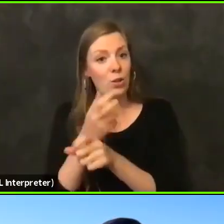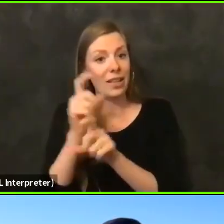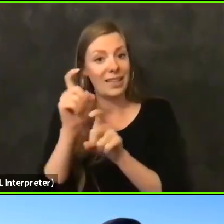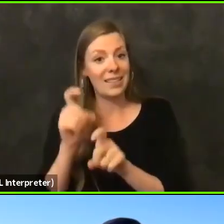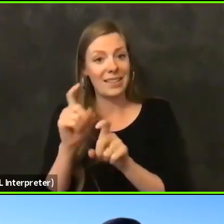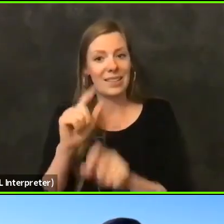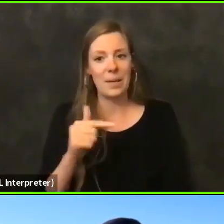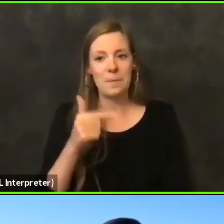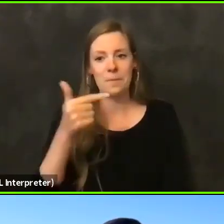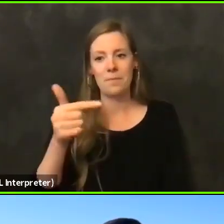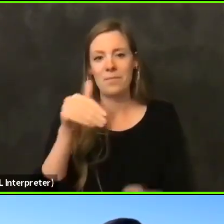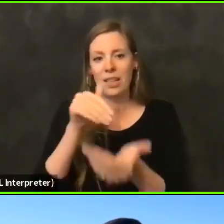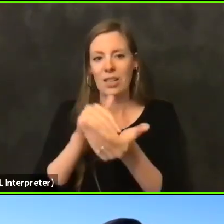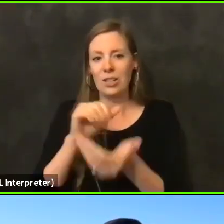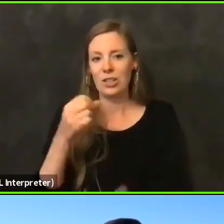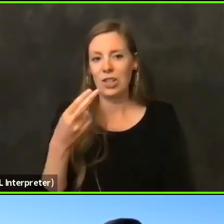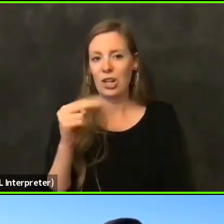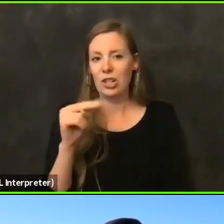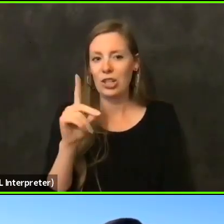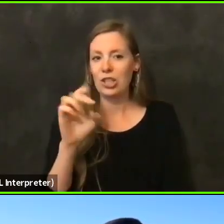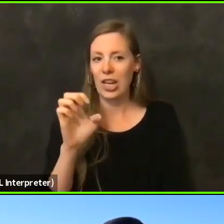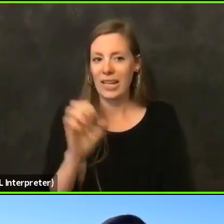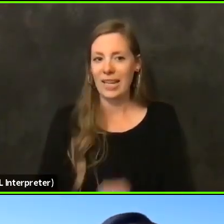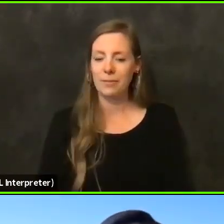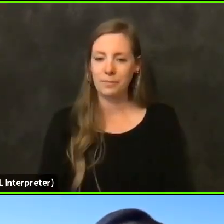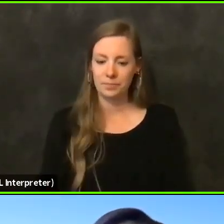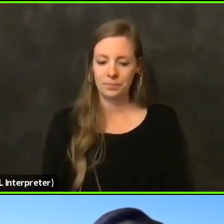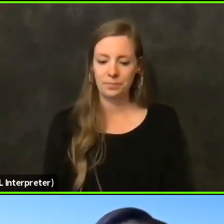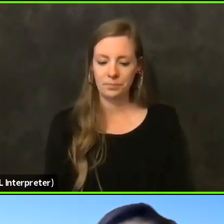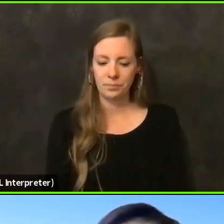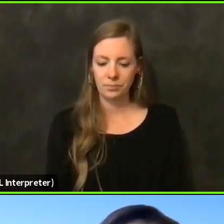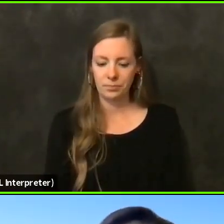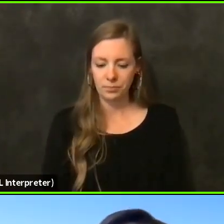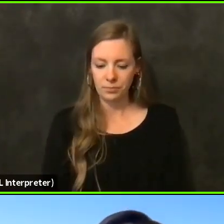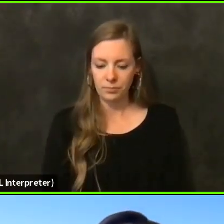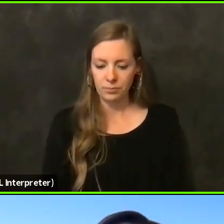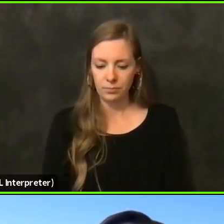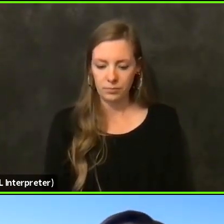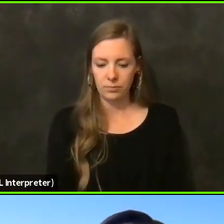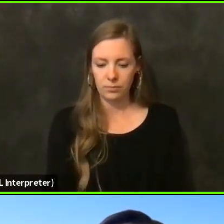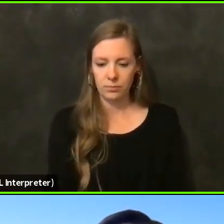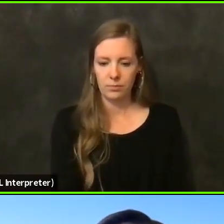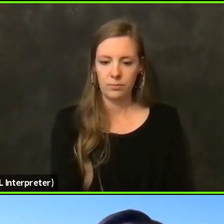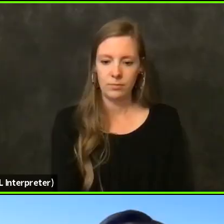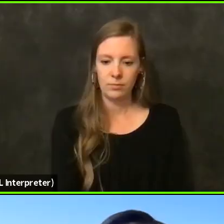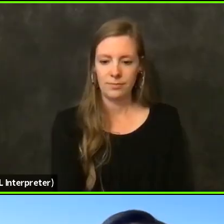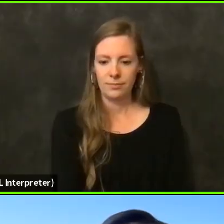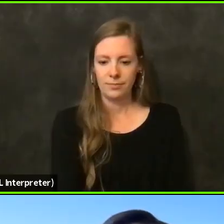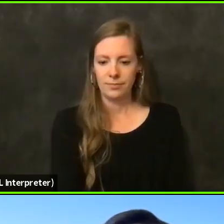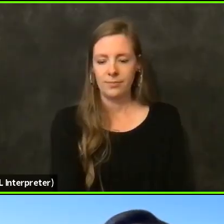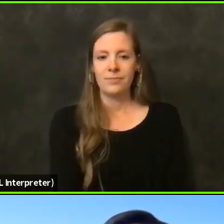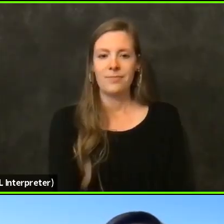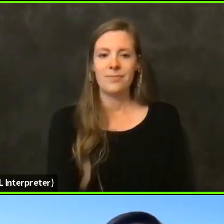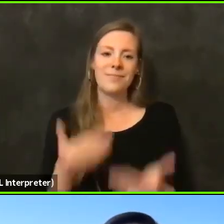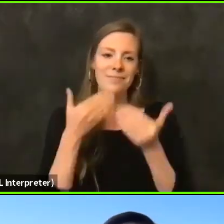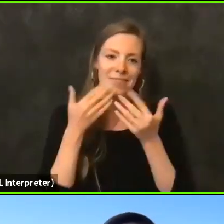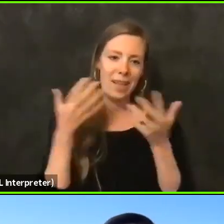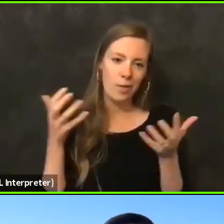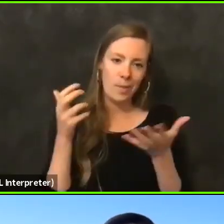Evacuación Day for updates on our vaccination campaign. Thank you very much, doctora Mase, that was very, very helpful, very informative,